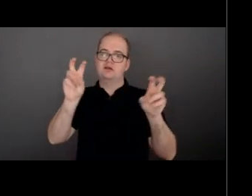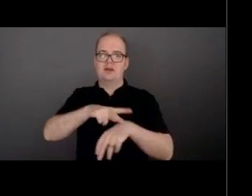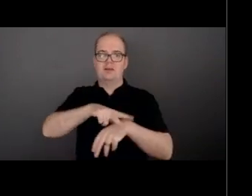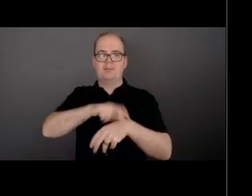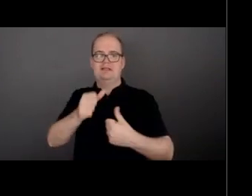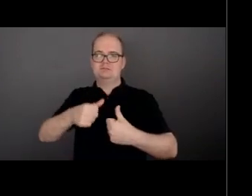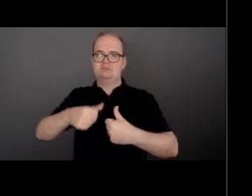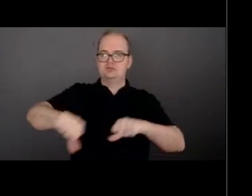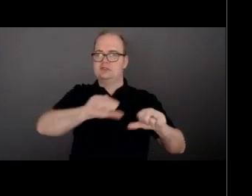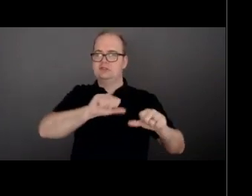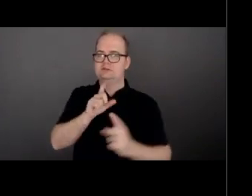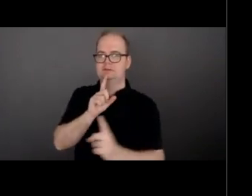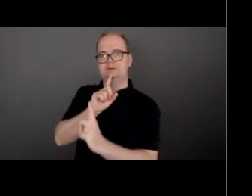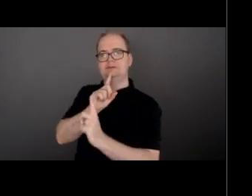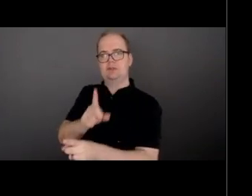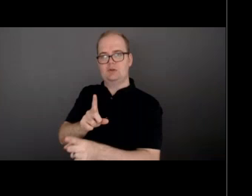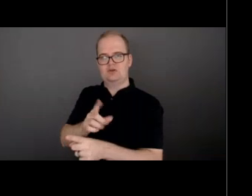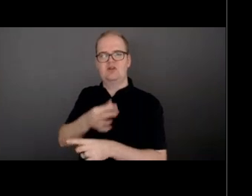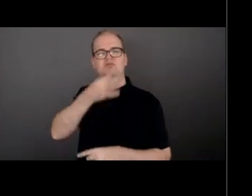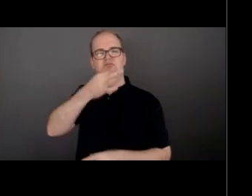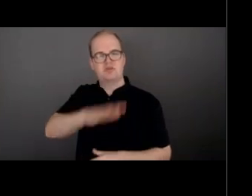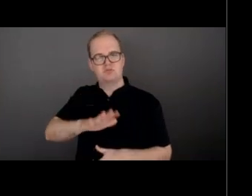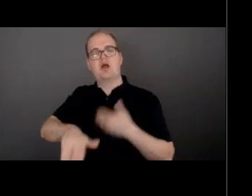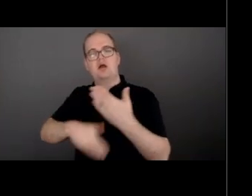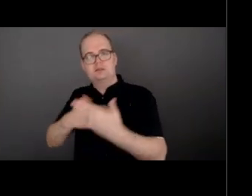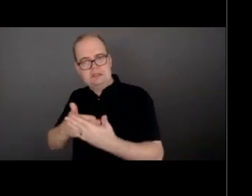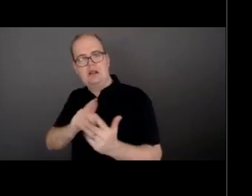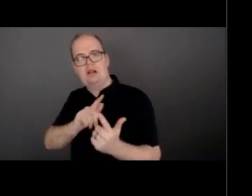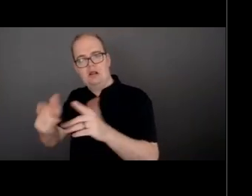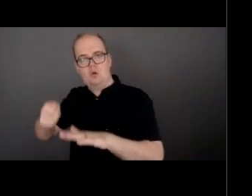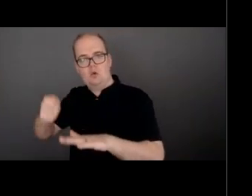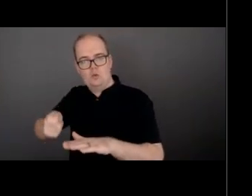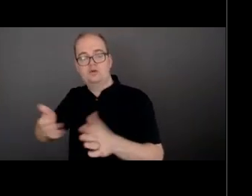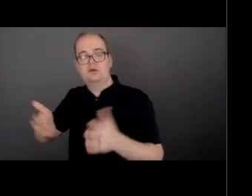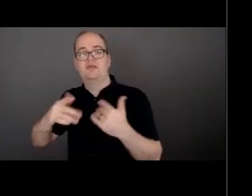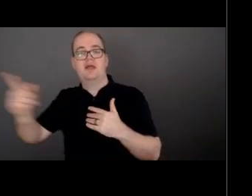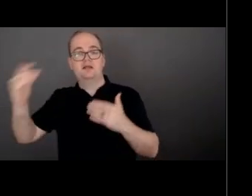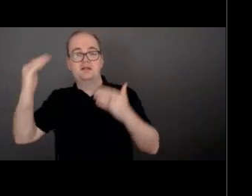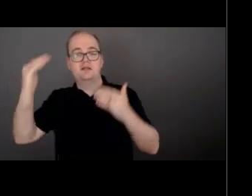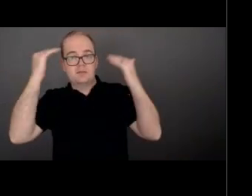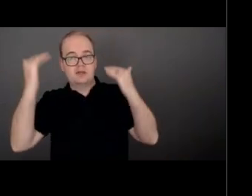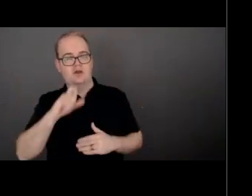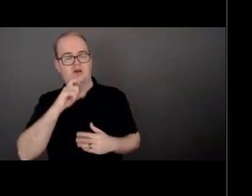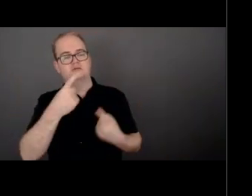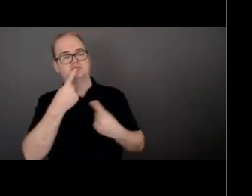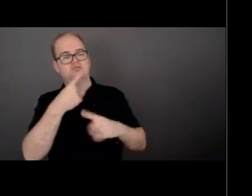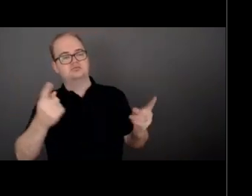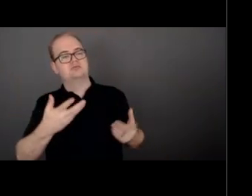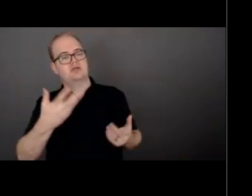Then the magistrate will hear it at that mention and determine do they need to make a continuing